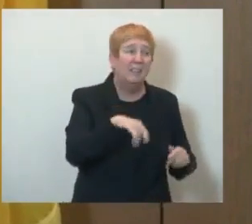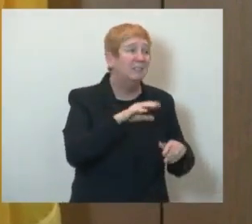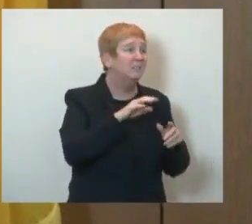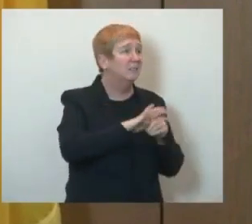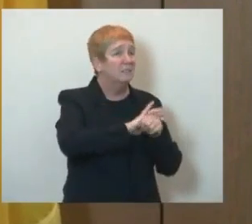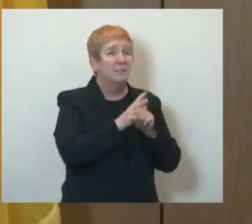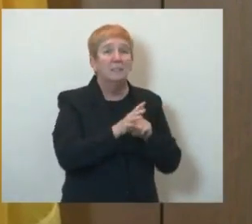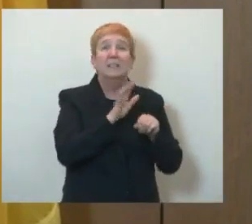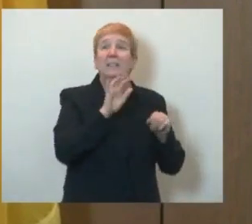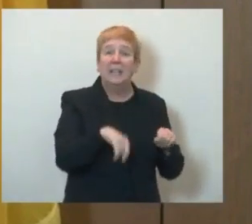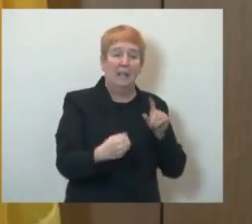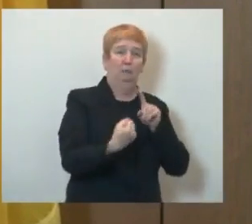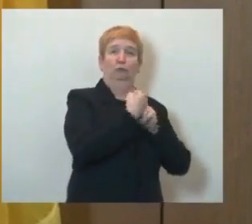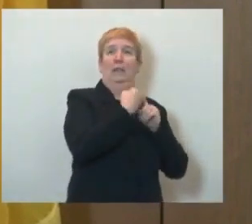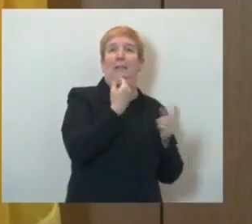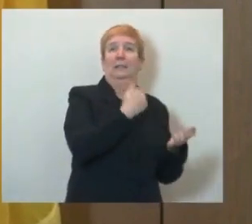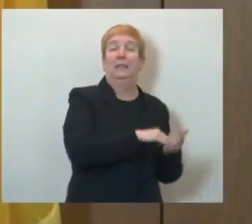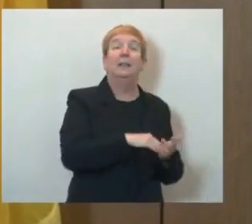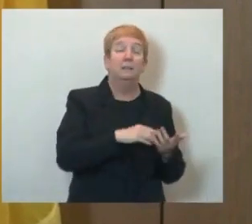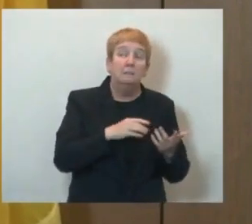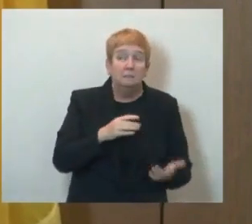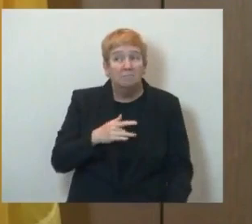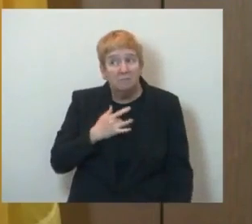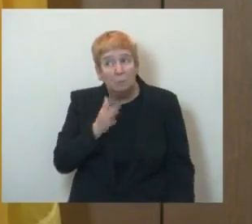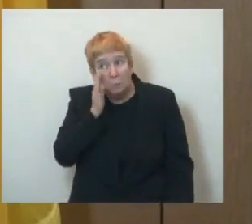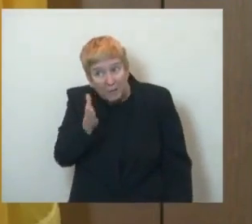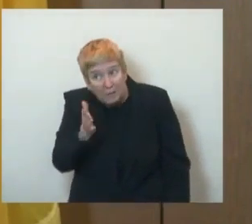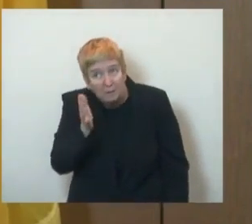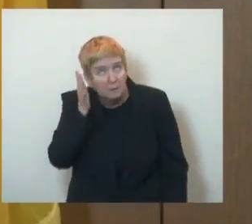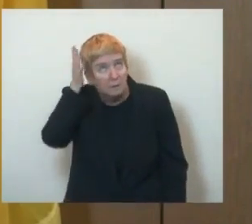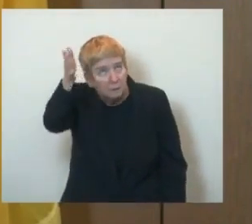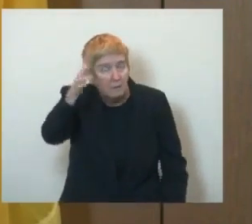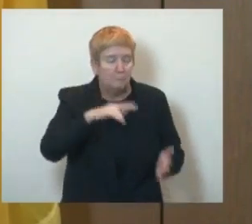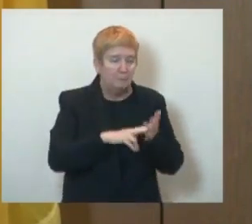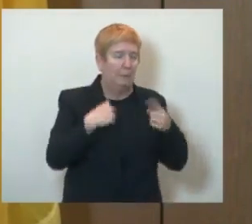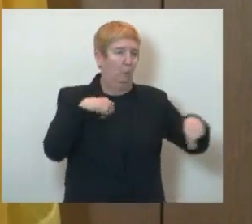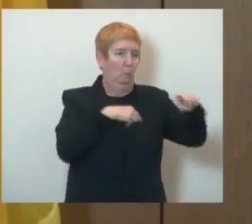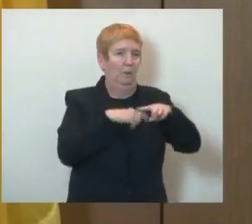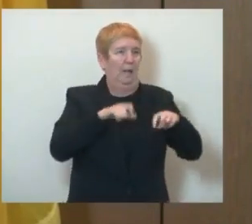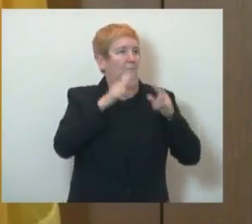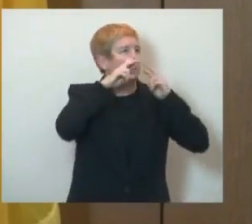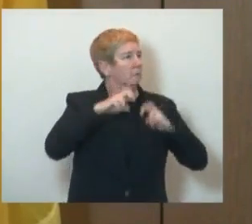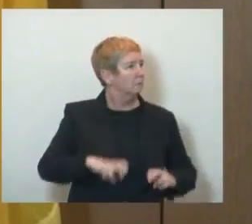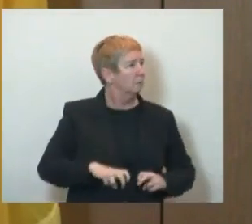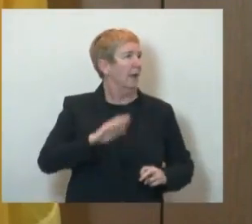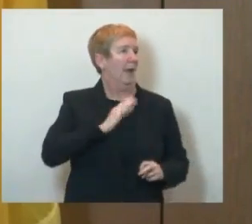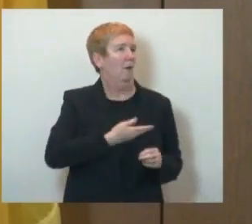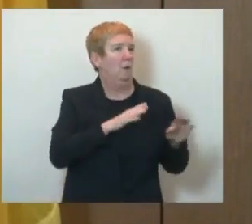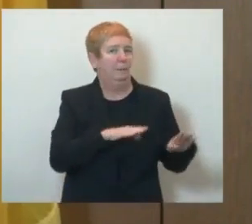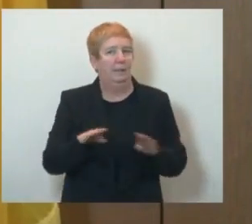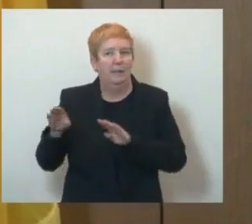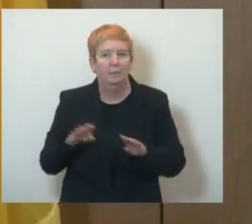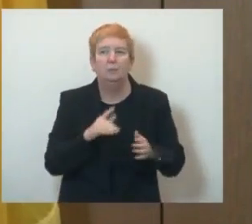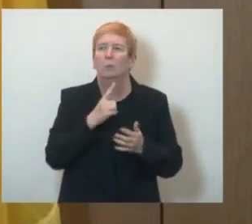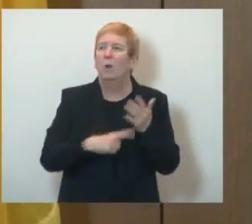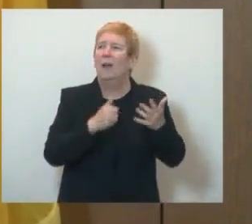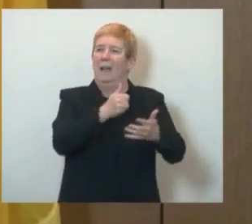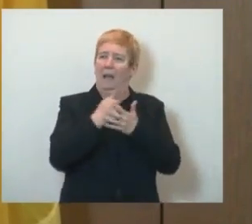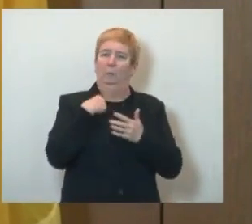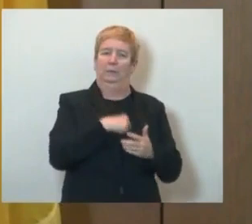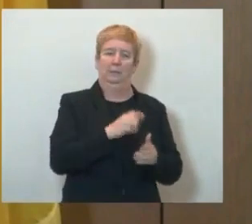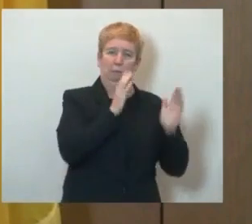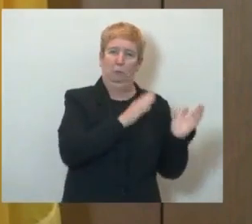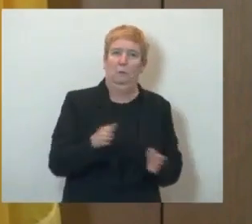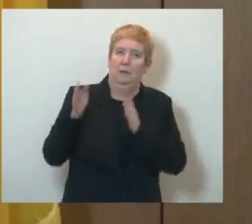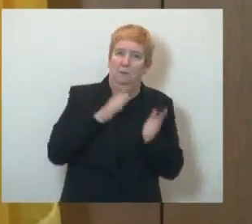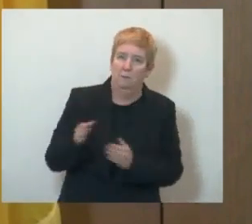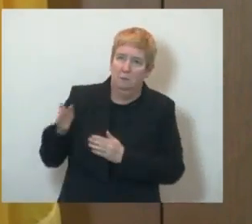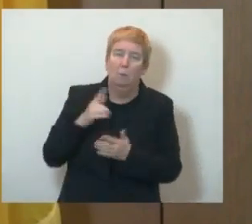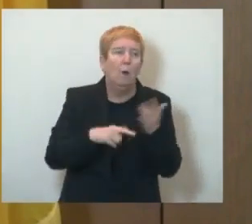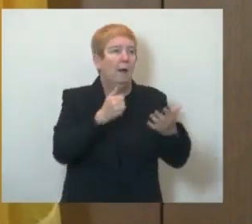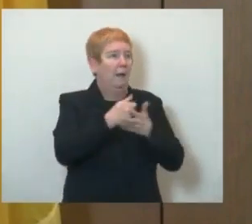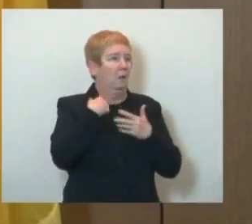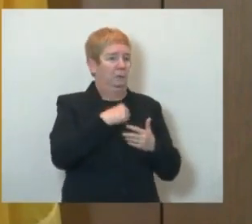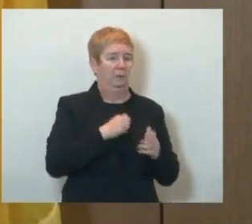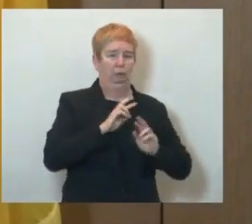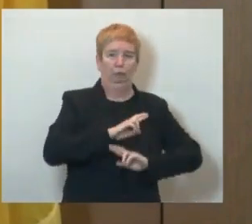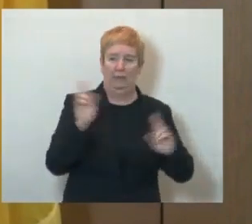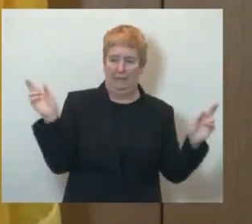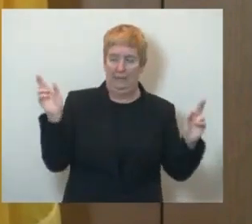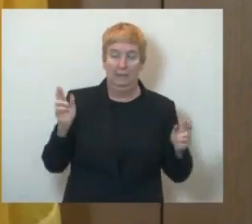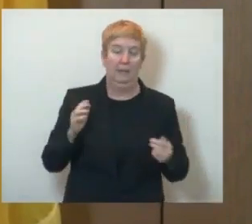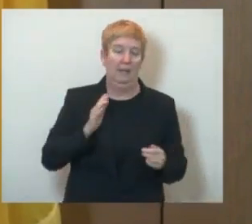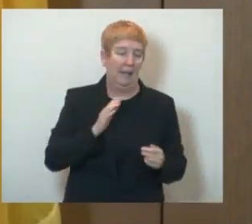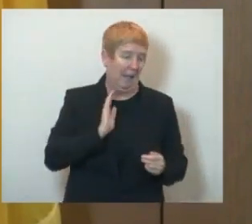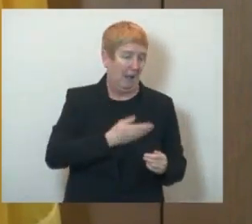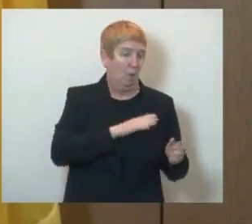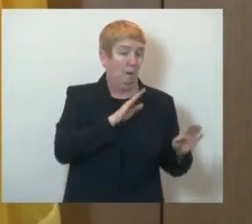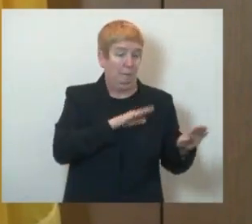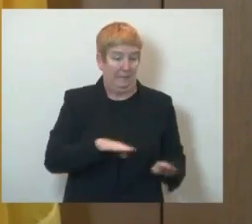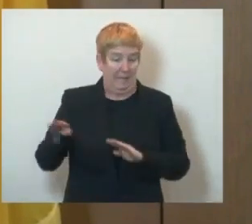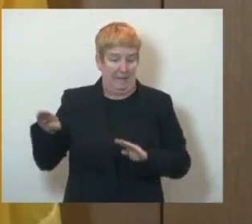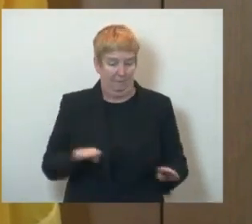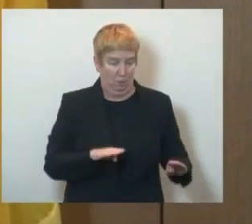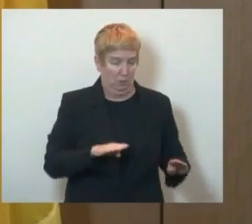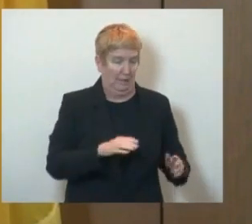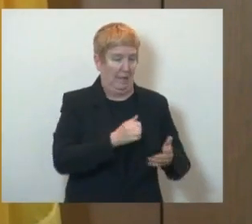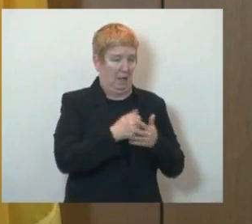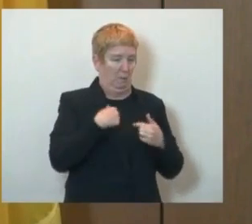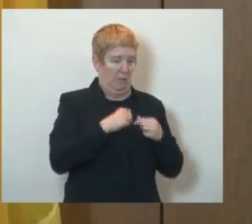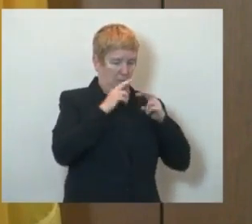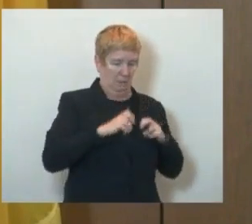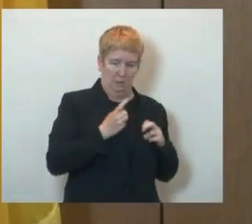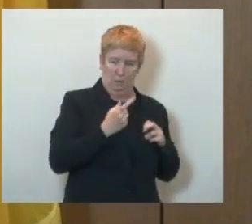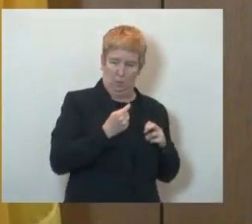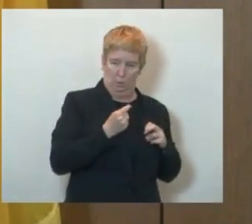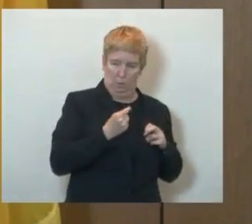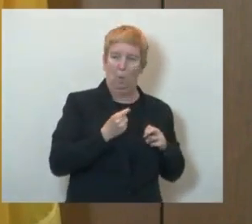EVERYONE IN THE ON THE GLOBE HAS LEARNED THE LESSON ABOUT A PANDEMIC THEY CAN STRIKE AGAIN LIKELY WILL AND WE JUST HAVE TO START THINKING ABOUT OUR OWN BEHAVIORS THAT WILL ALLOW US TO